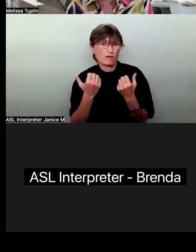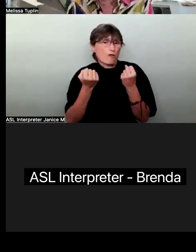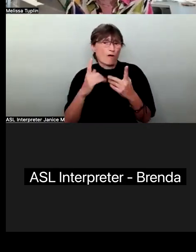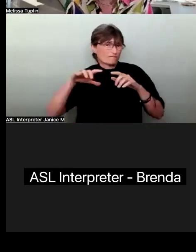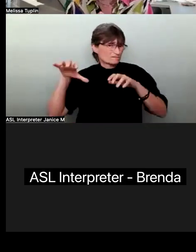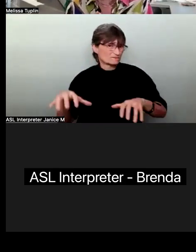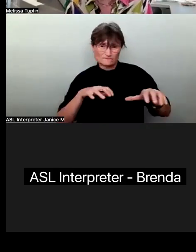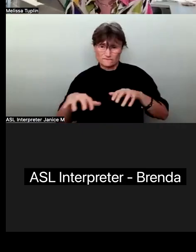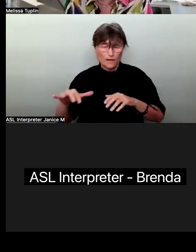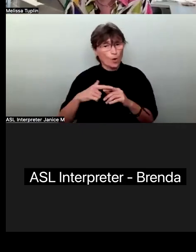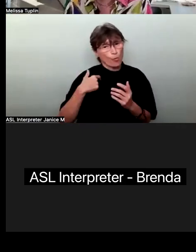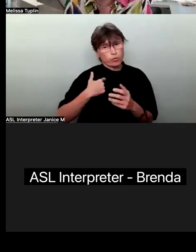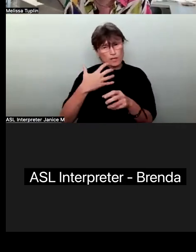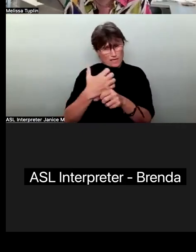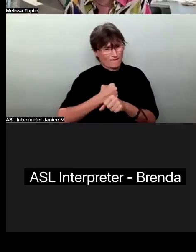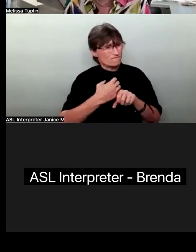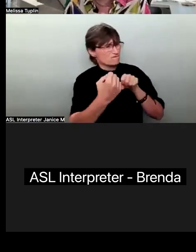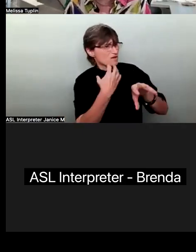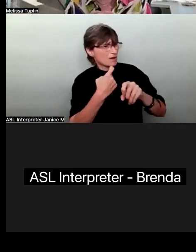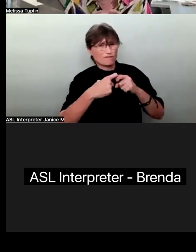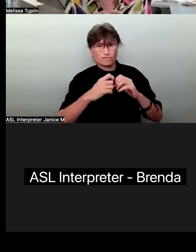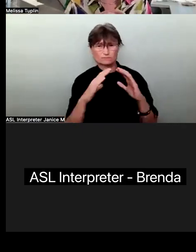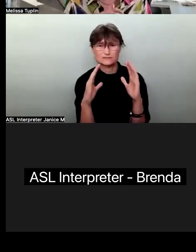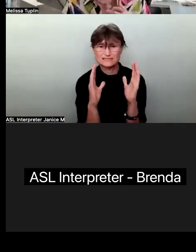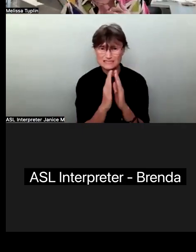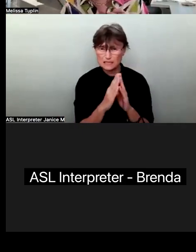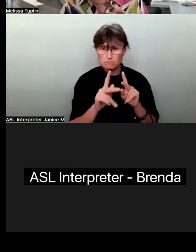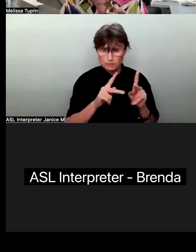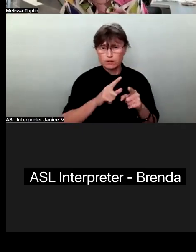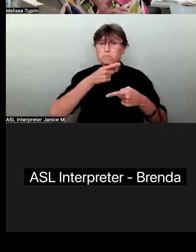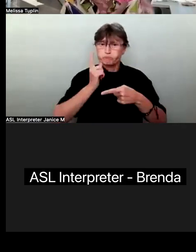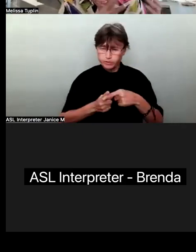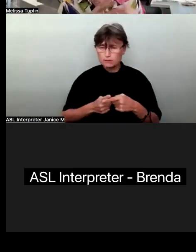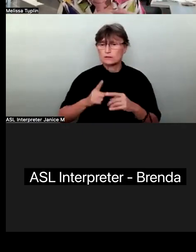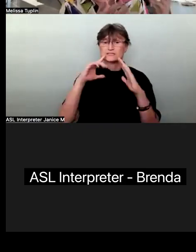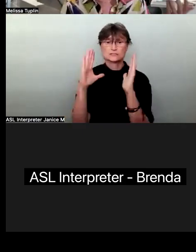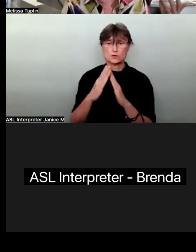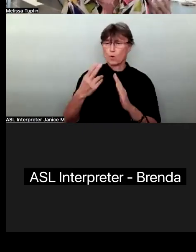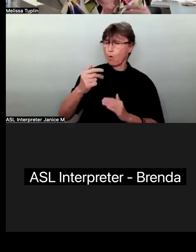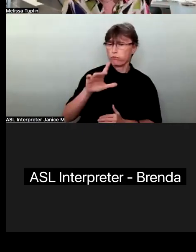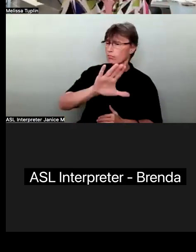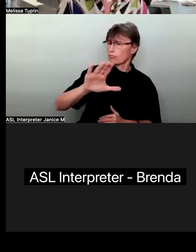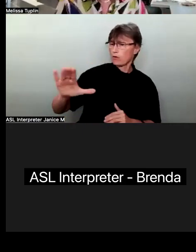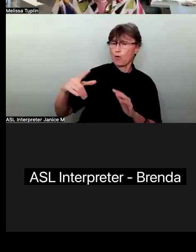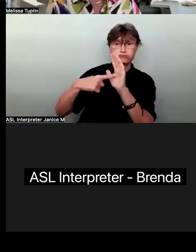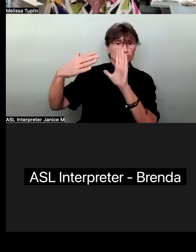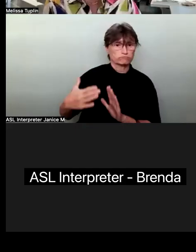hearing from Calgarians and councillors the desire to access arts experiences in their wards as well.